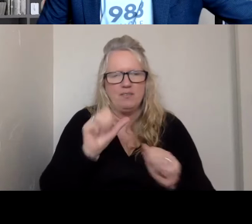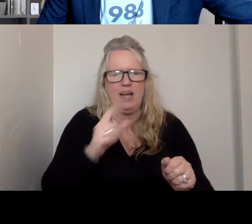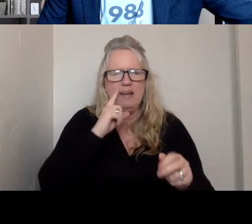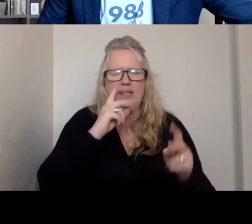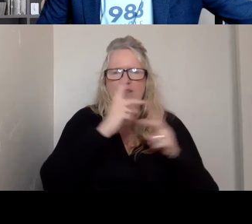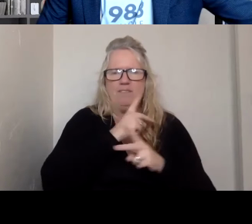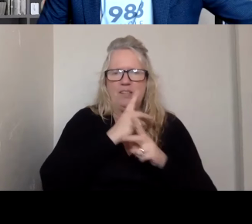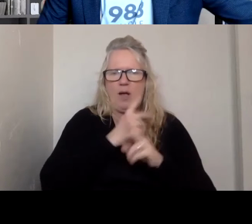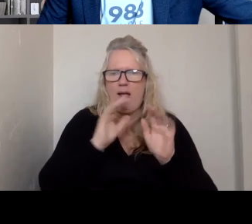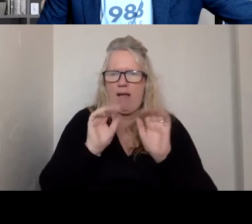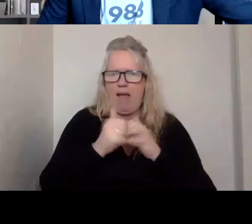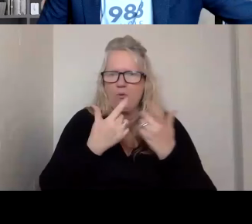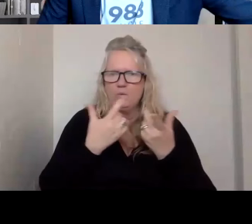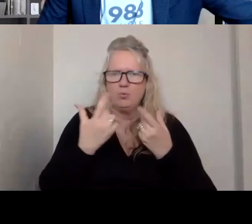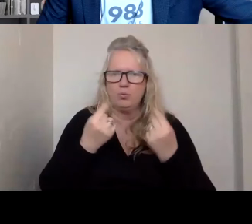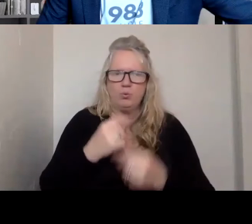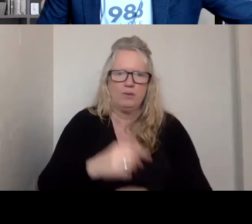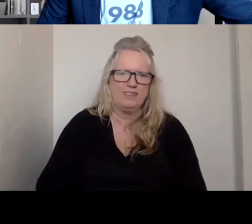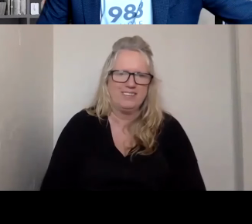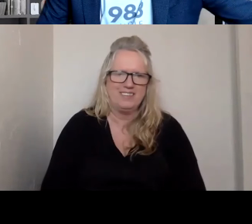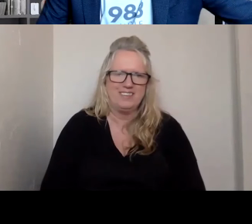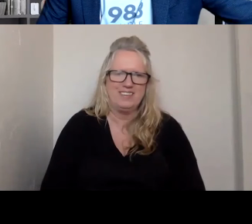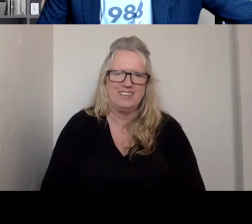THERE WE GO. >>: I WOULD